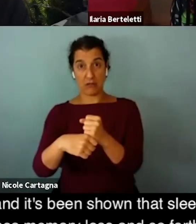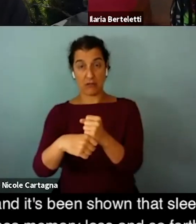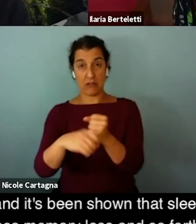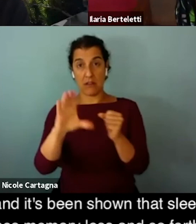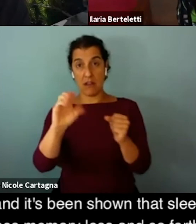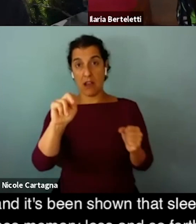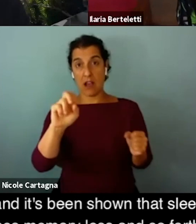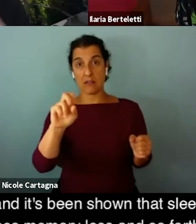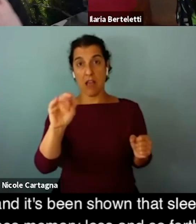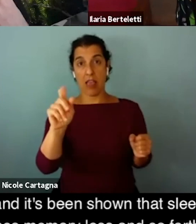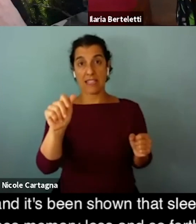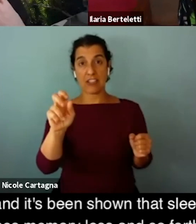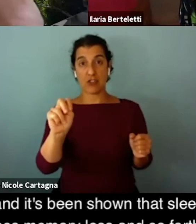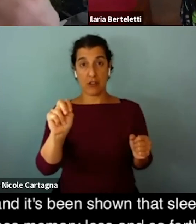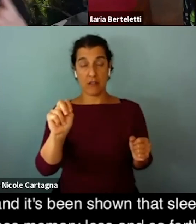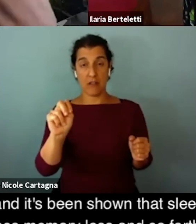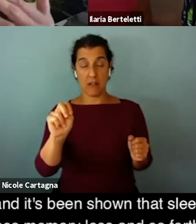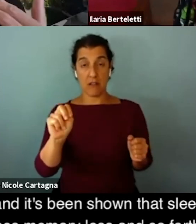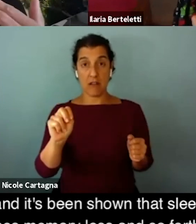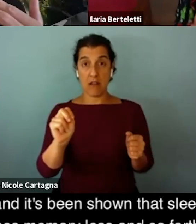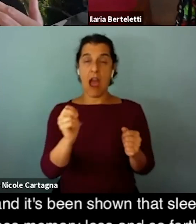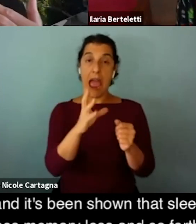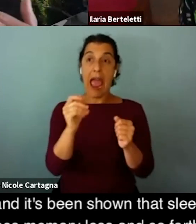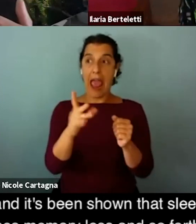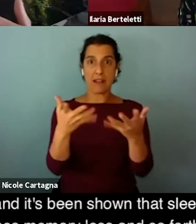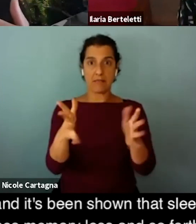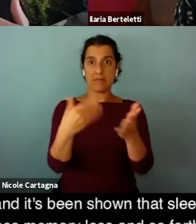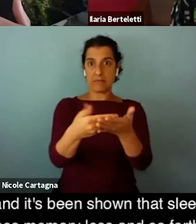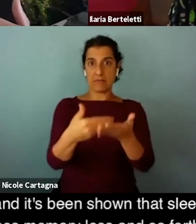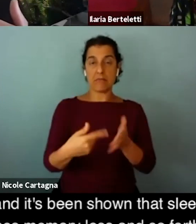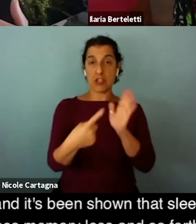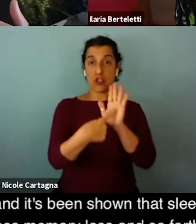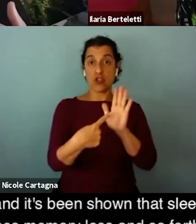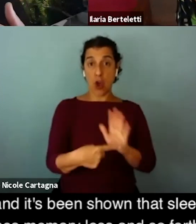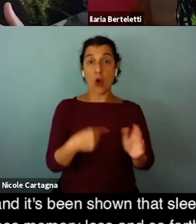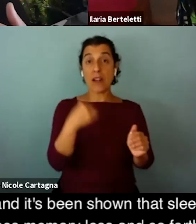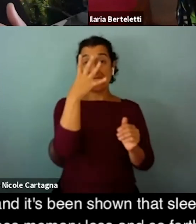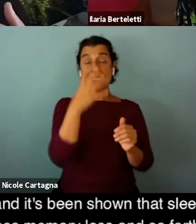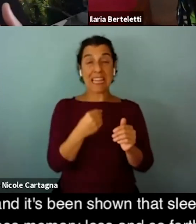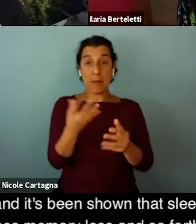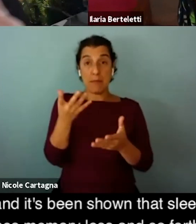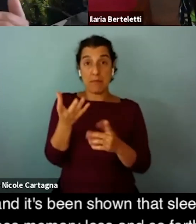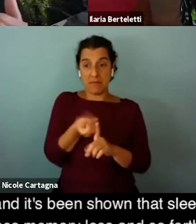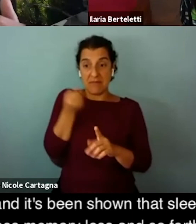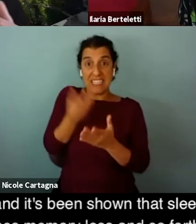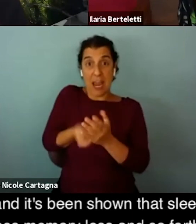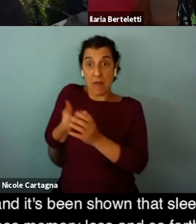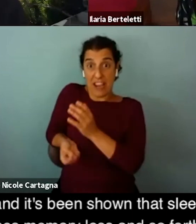that when and and it's been shown that um sleep deprivation causes memory loss and so forth so